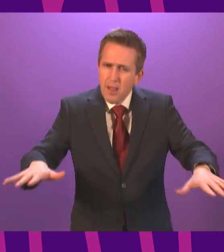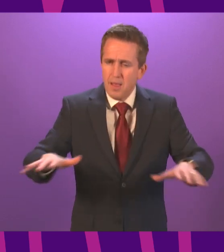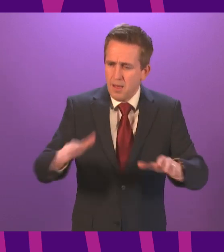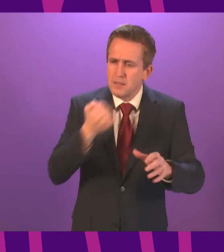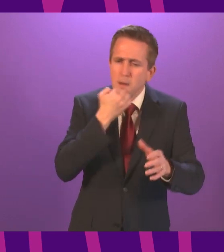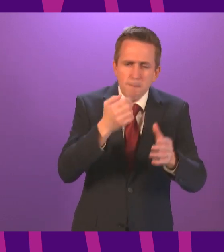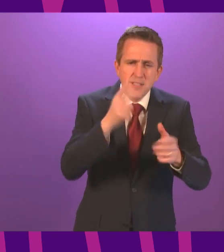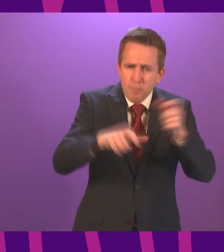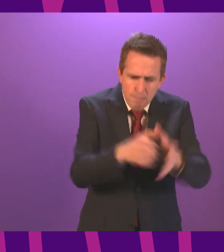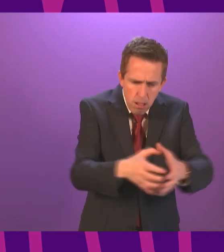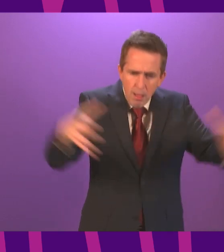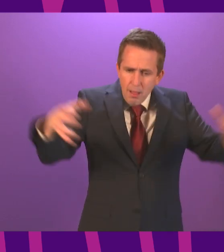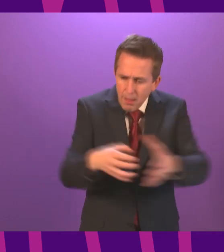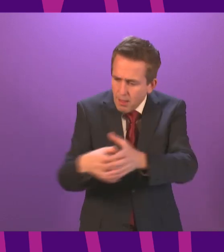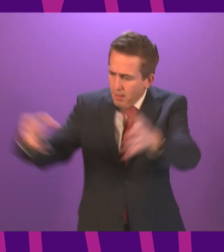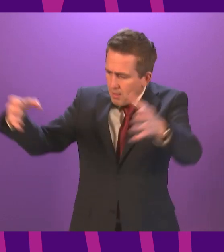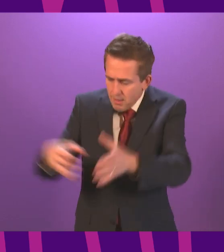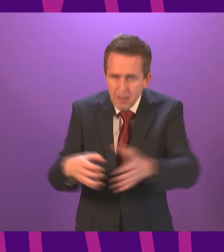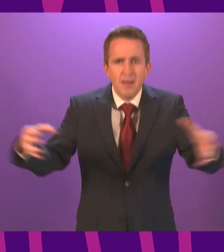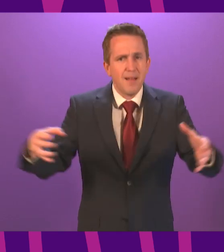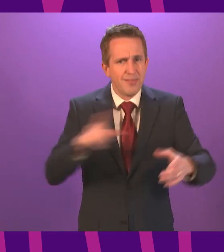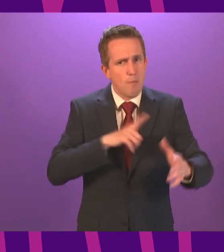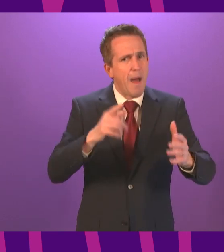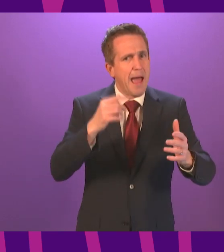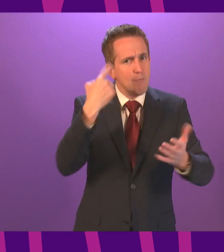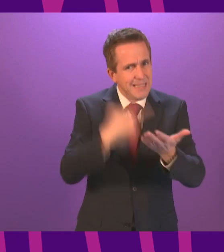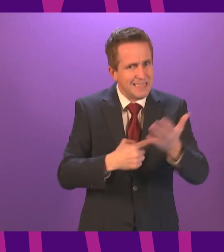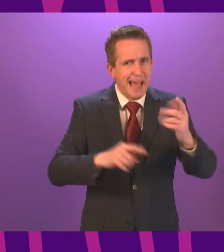feed into the figures. However, when we start to see numbers go down—as I hope that we